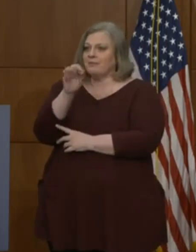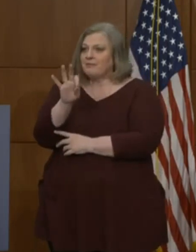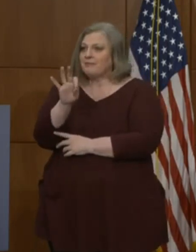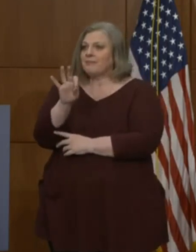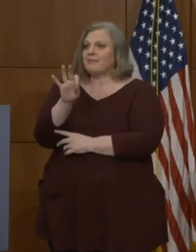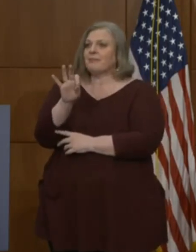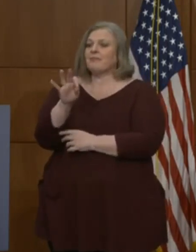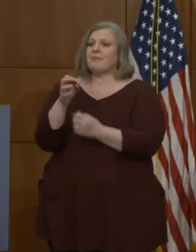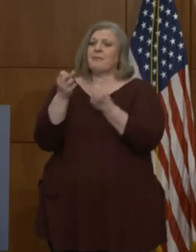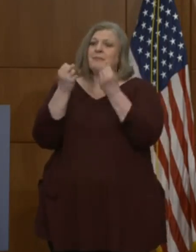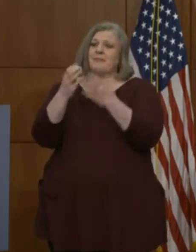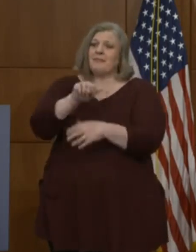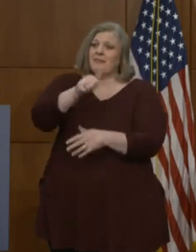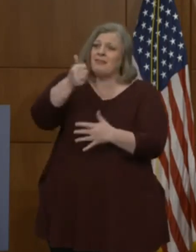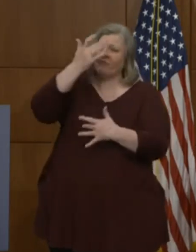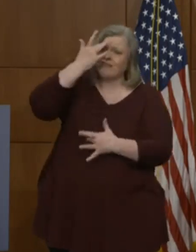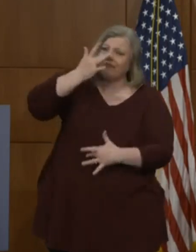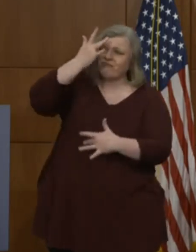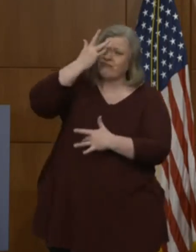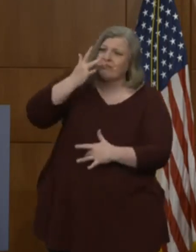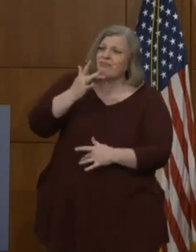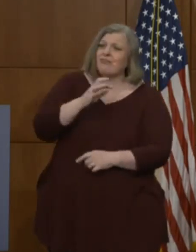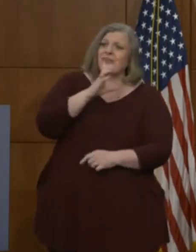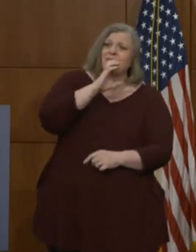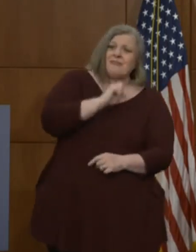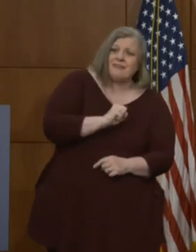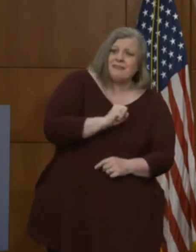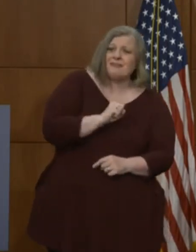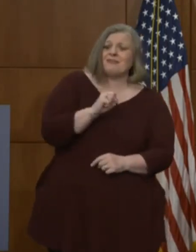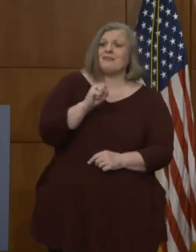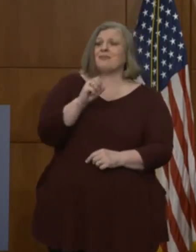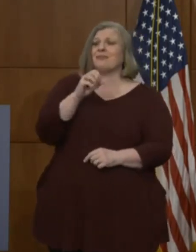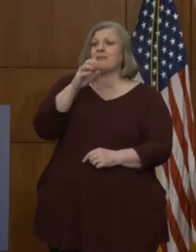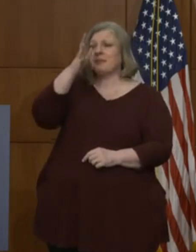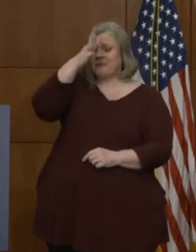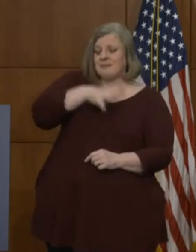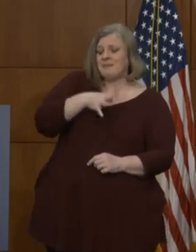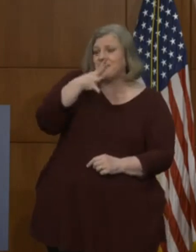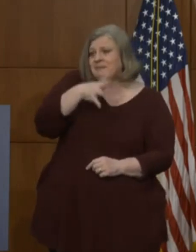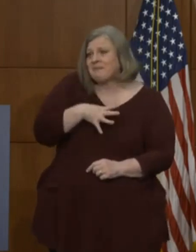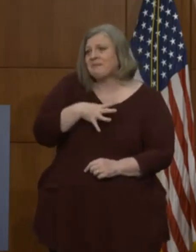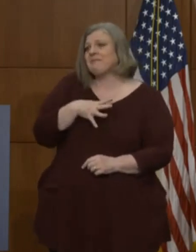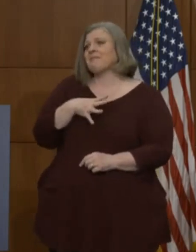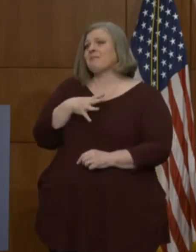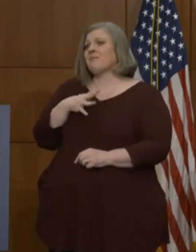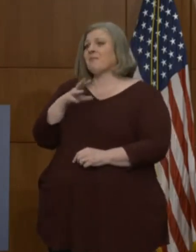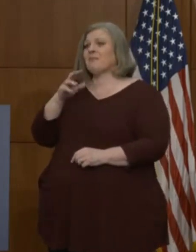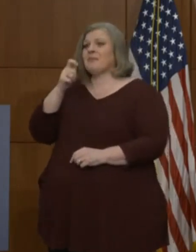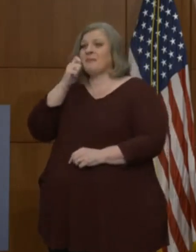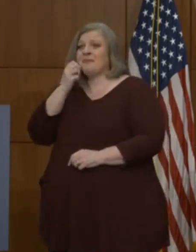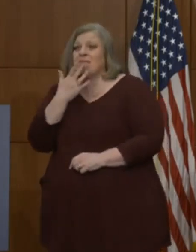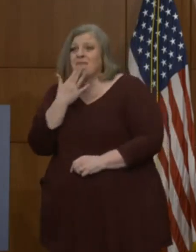COVID-19 AND MANY OTHER DISEASES BY AGE GENDER RACE- DISEASES BY AGE GENDER RACE- ONE OF THE FEW STATES- THAT ONE OF THE FEW STATES- THAT ACTUALLY GIVE THAT RACE AND